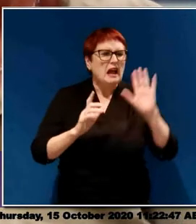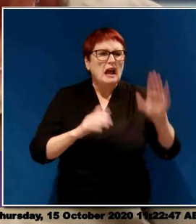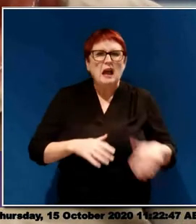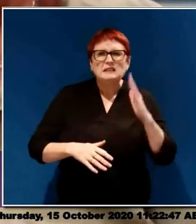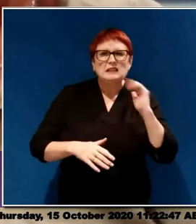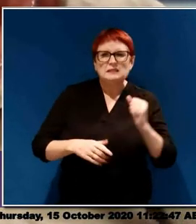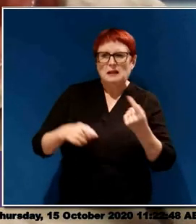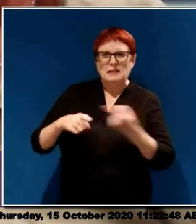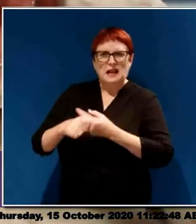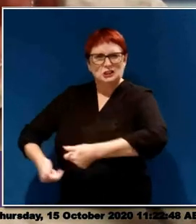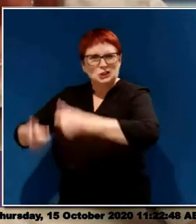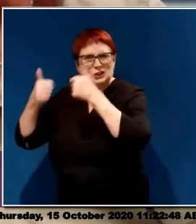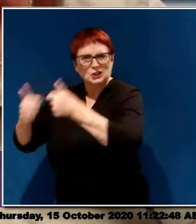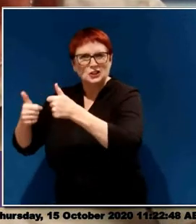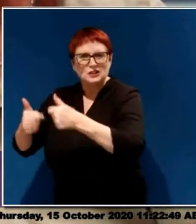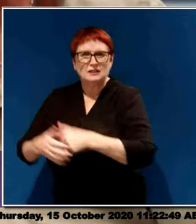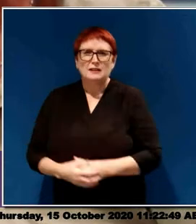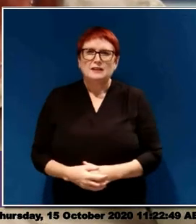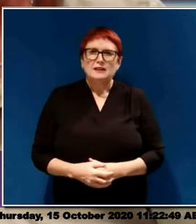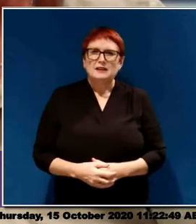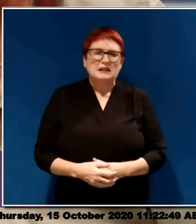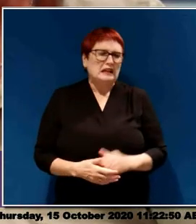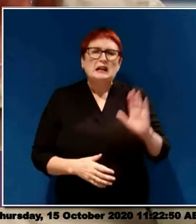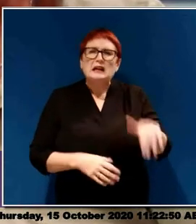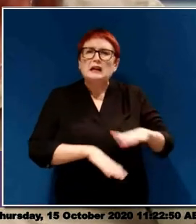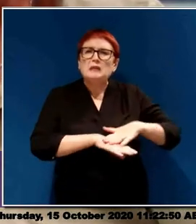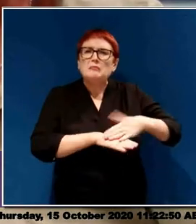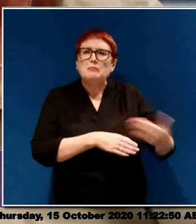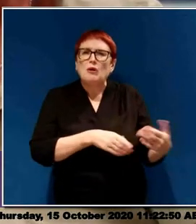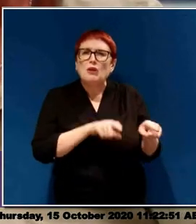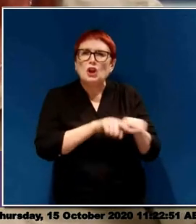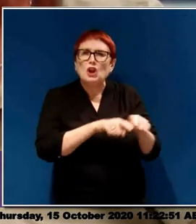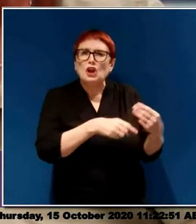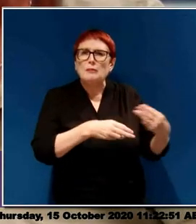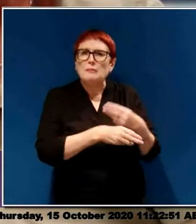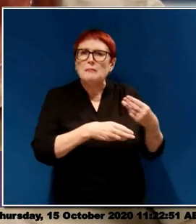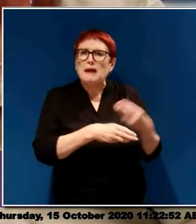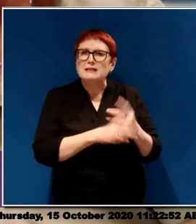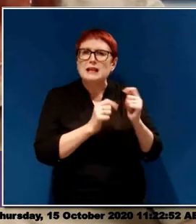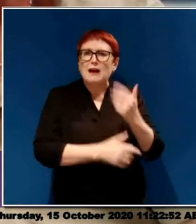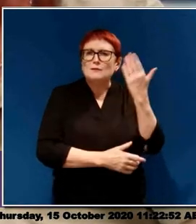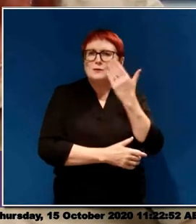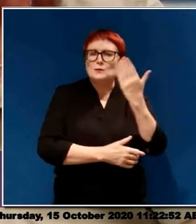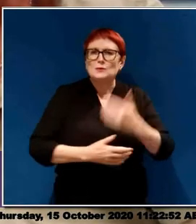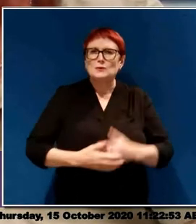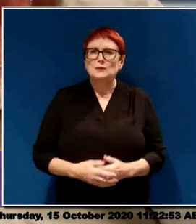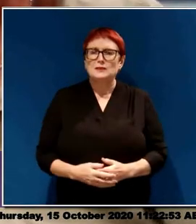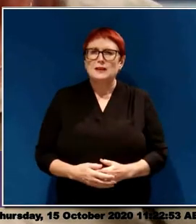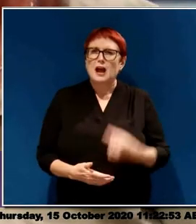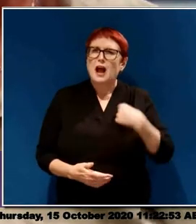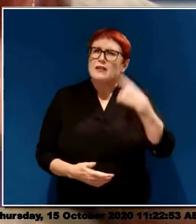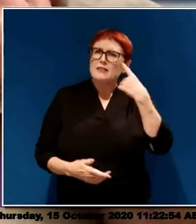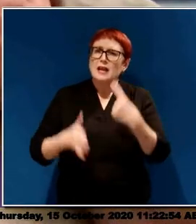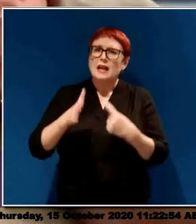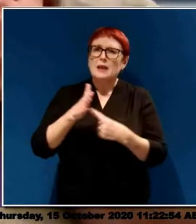when I step outside of this school." You know, you just need to recognise that what you do to these kids and,